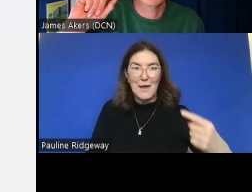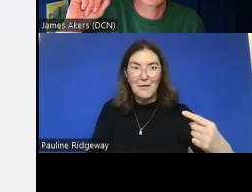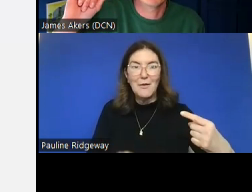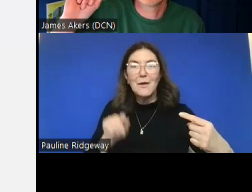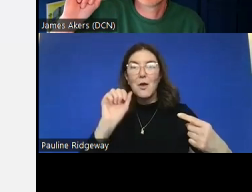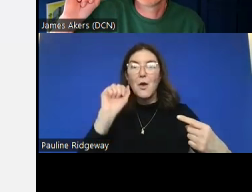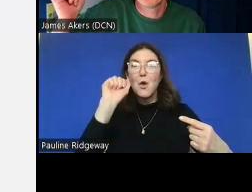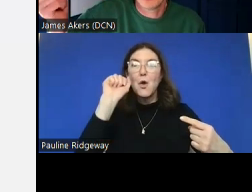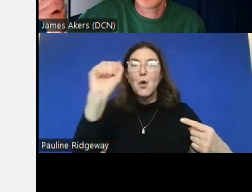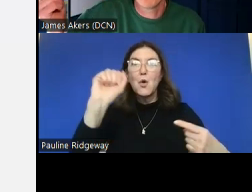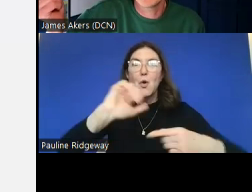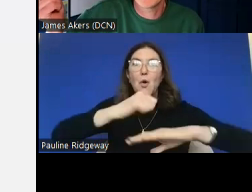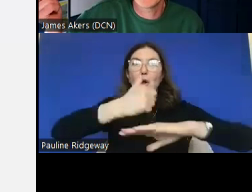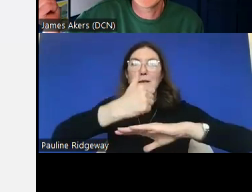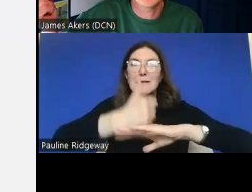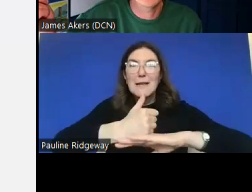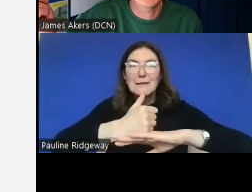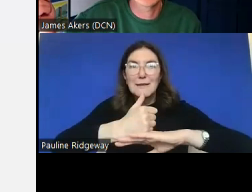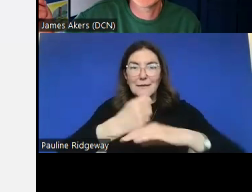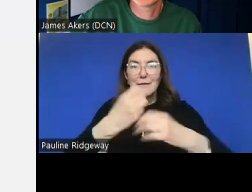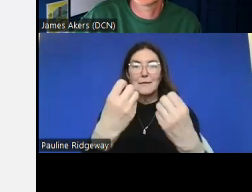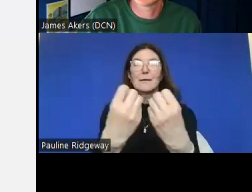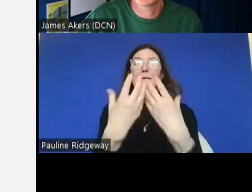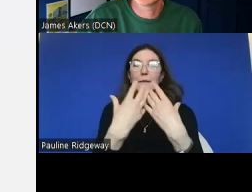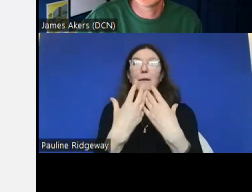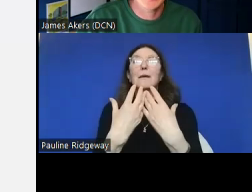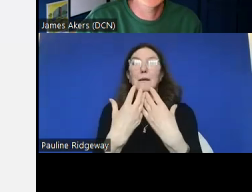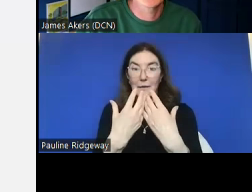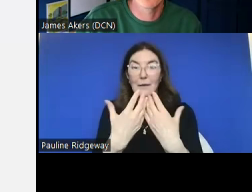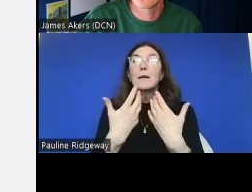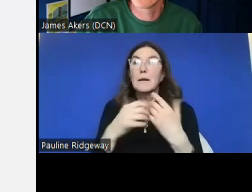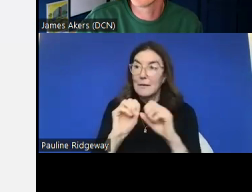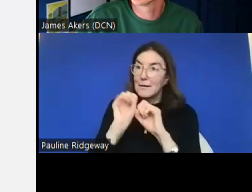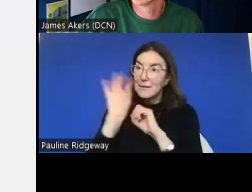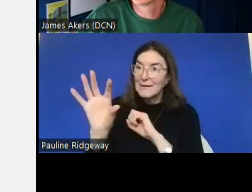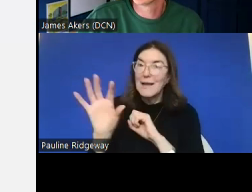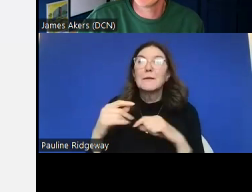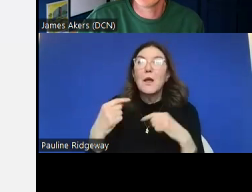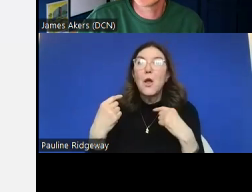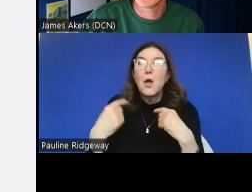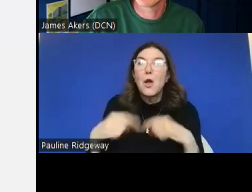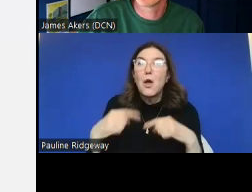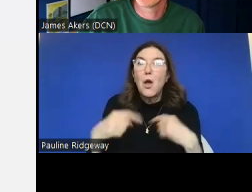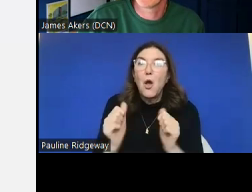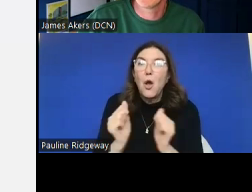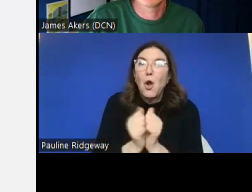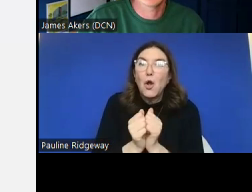whether you are sending any consent data yet or not. In this account that we're looking at here,